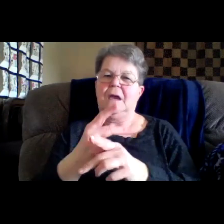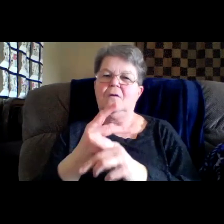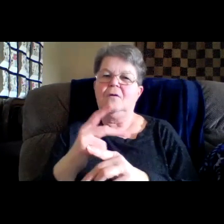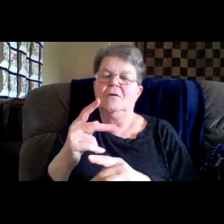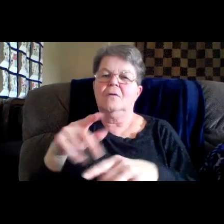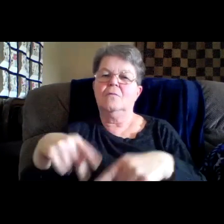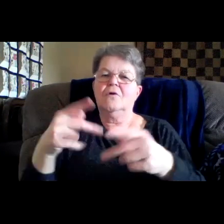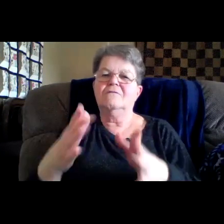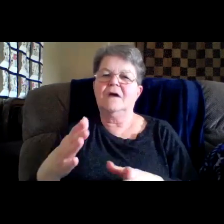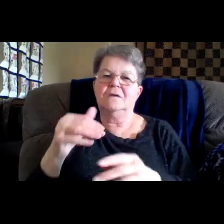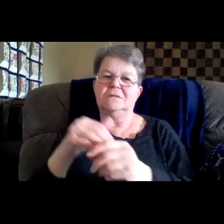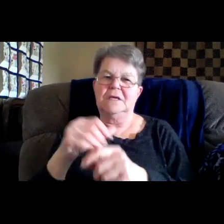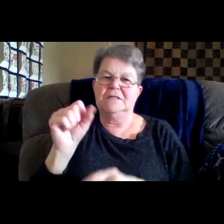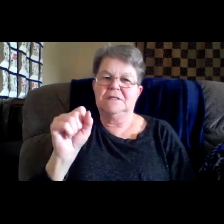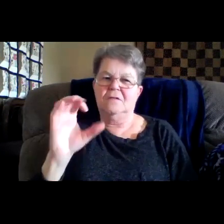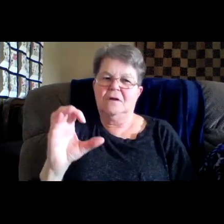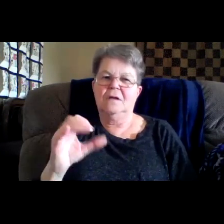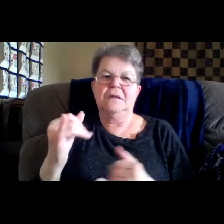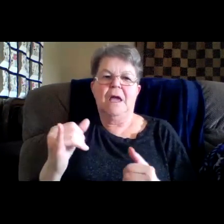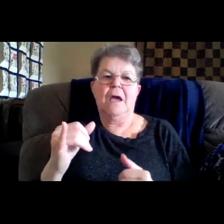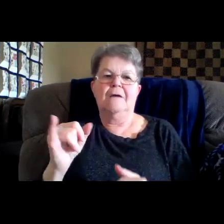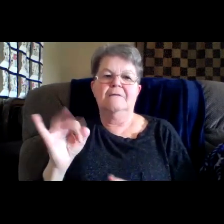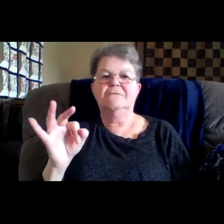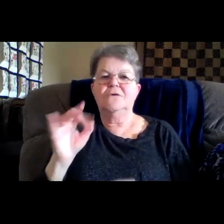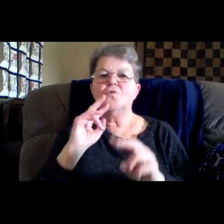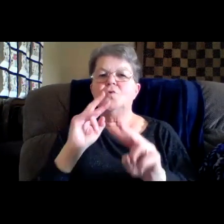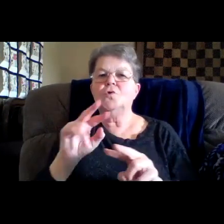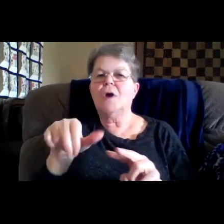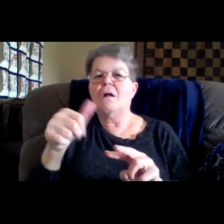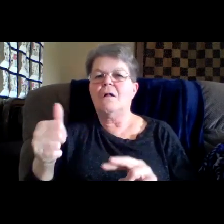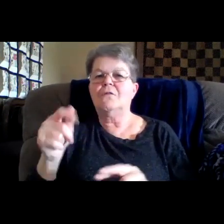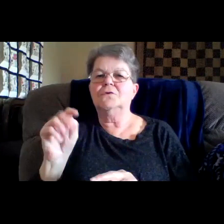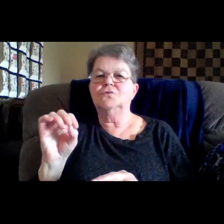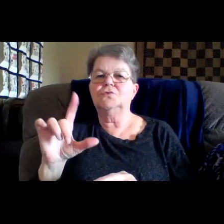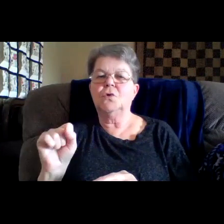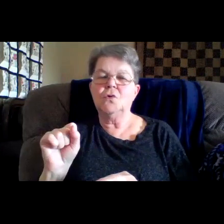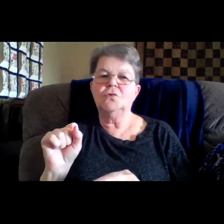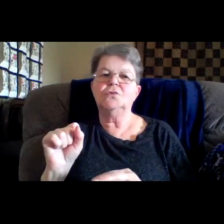But it's a very good reminder to us. Now, if we look to other tools to advance supported decision-making,